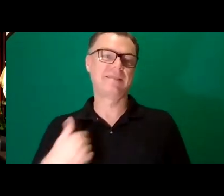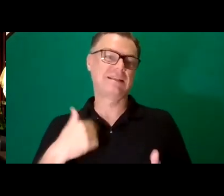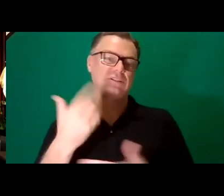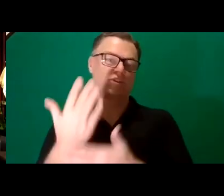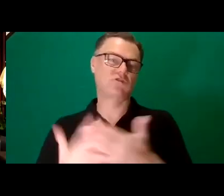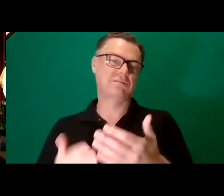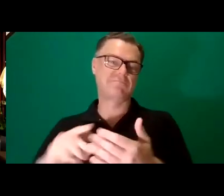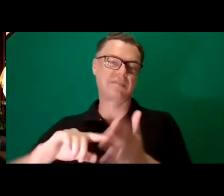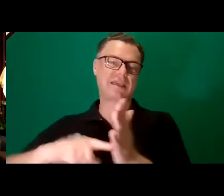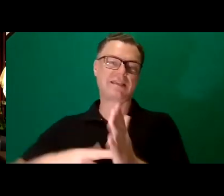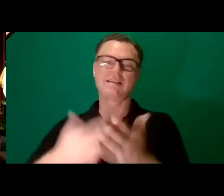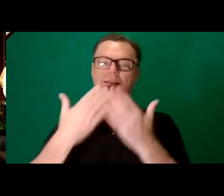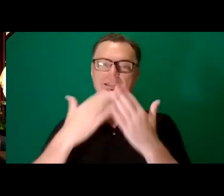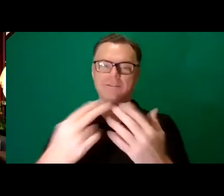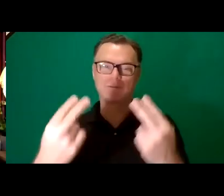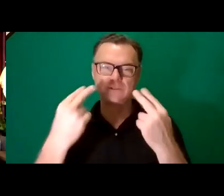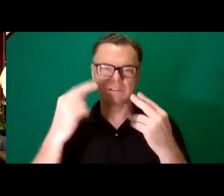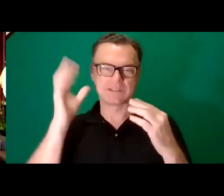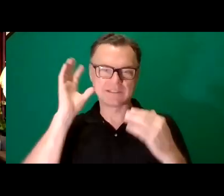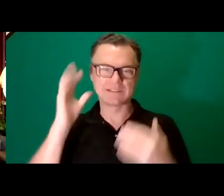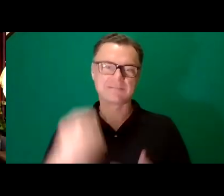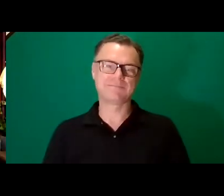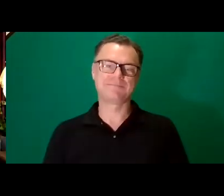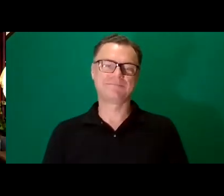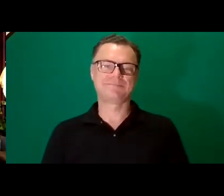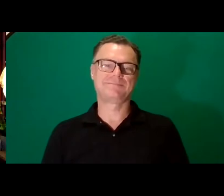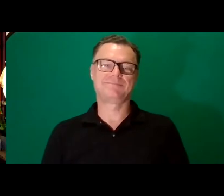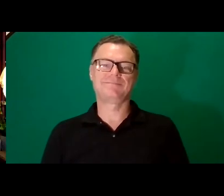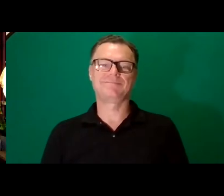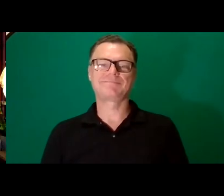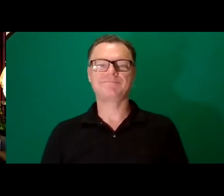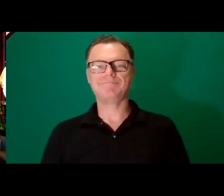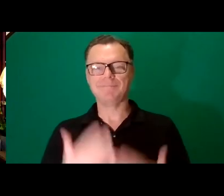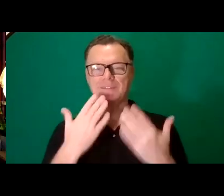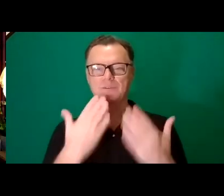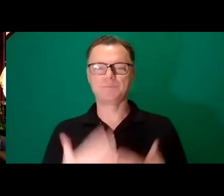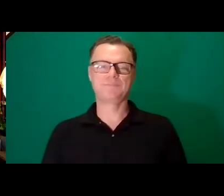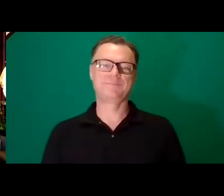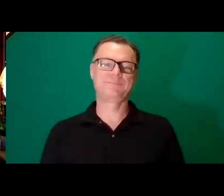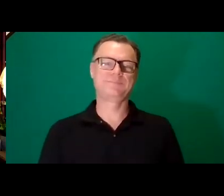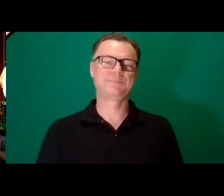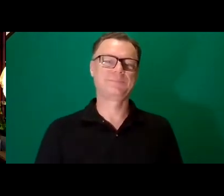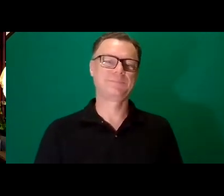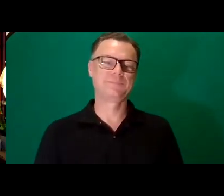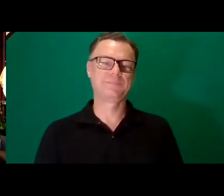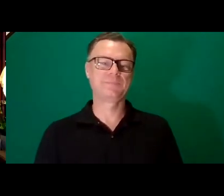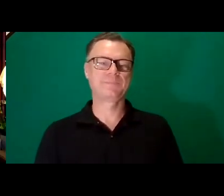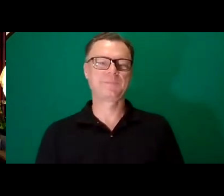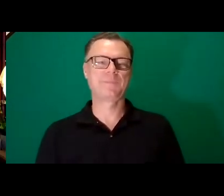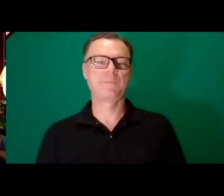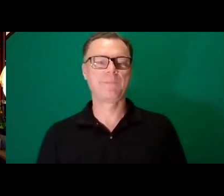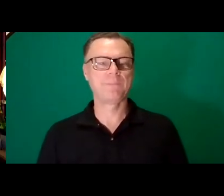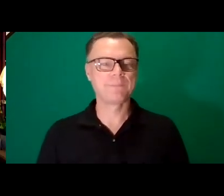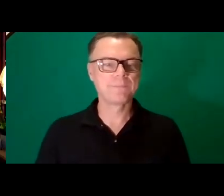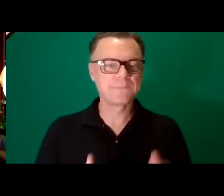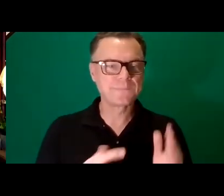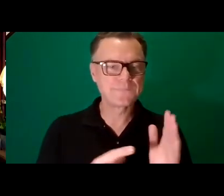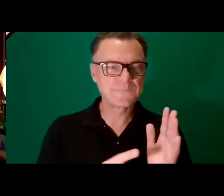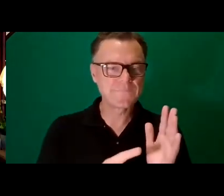Thank you for listening. Thank you very much. Thank you so much for sharing, Ala.